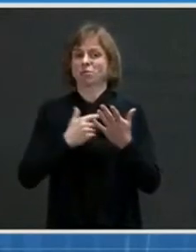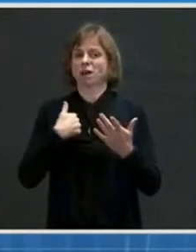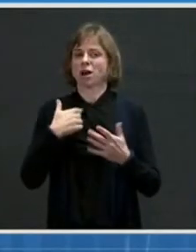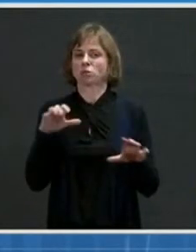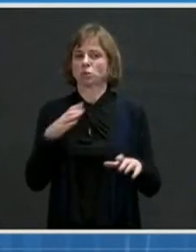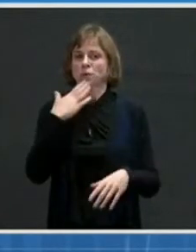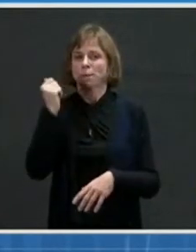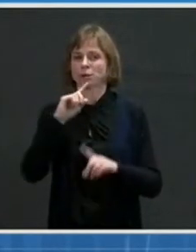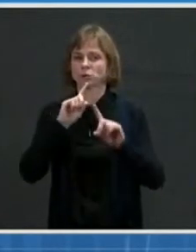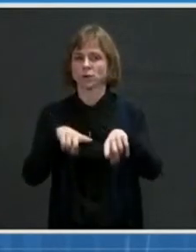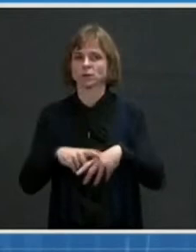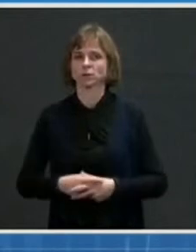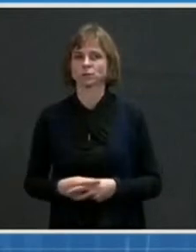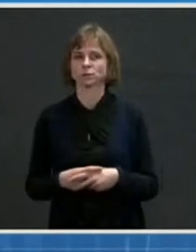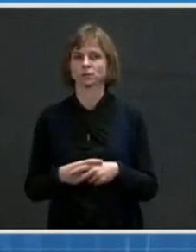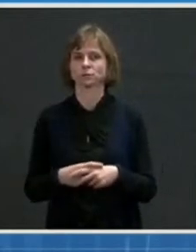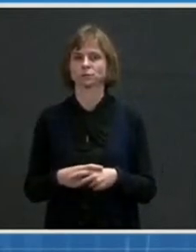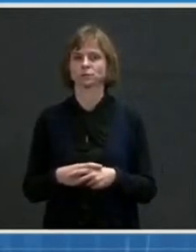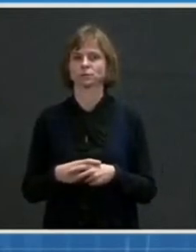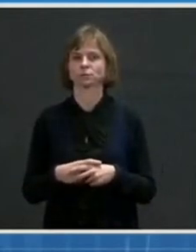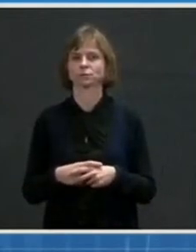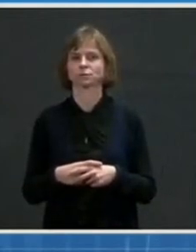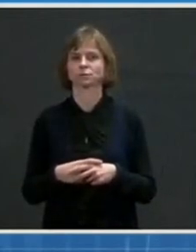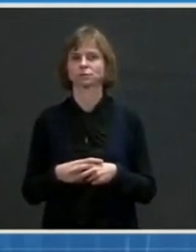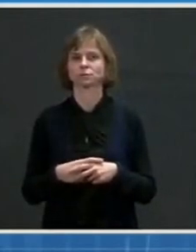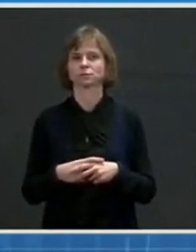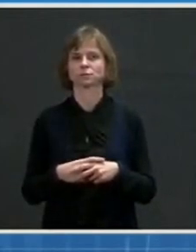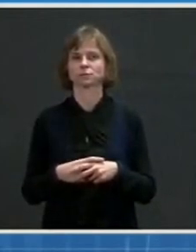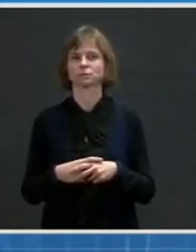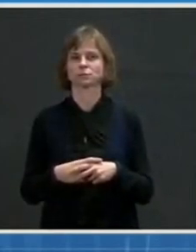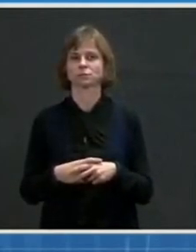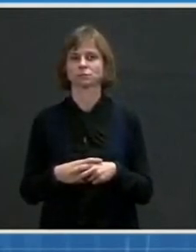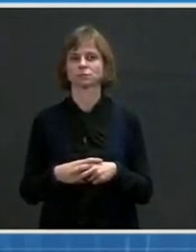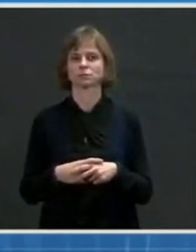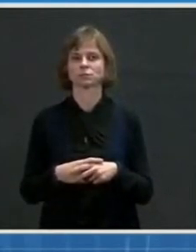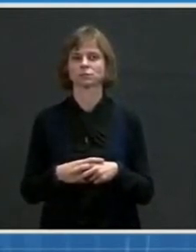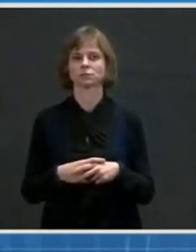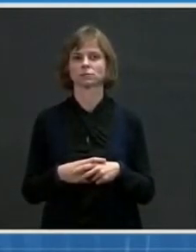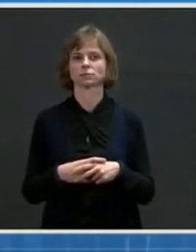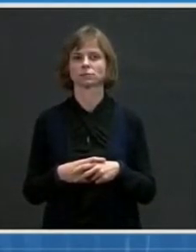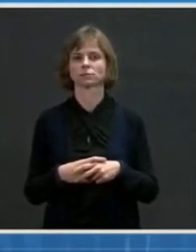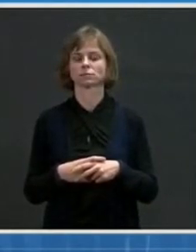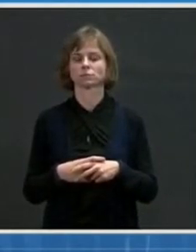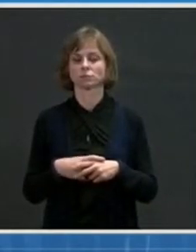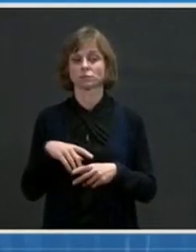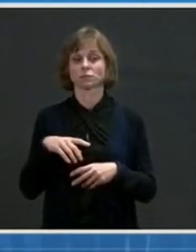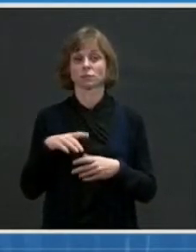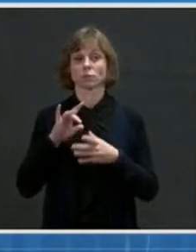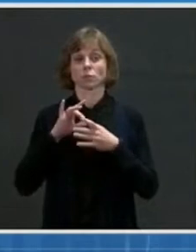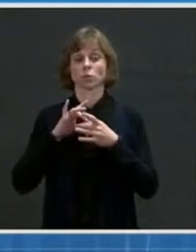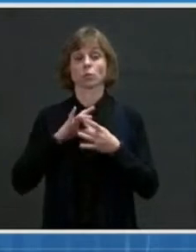OKAY. MULTIPLE PARTS TO THAT QUESTION. I'LL DO MY BEST TO ANSWER.